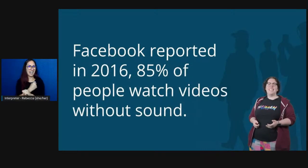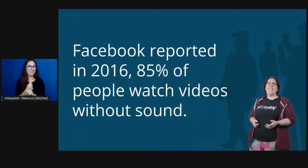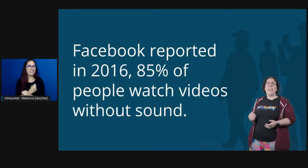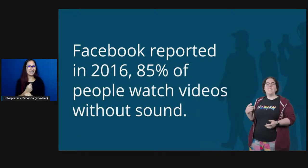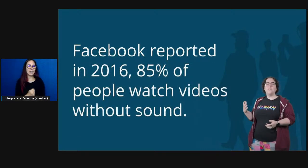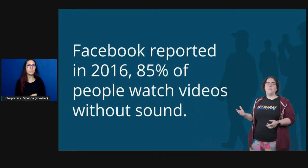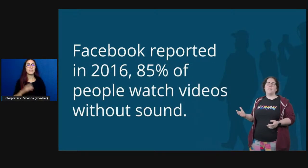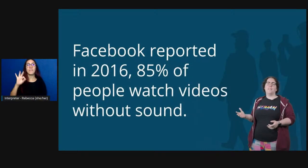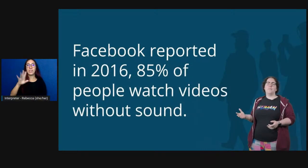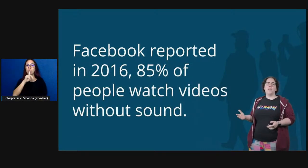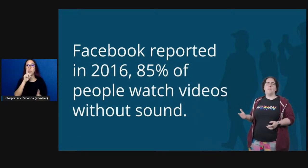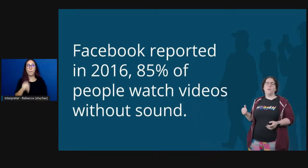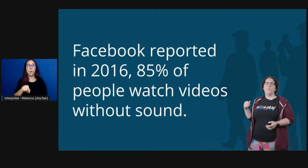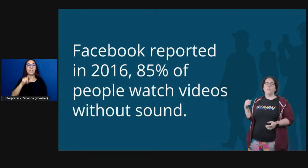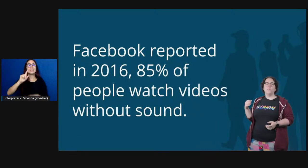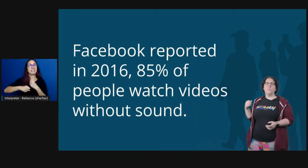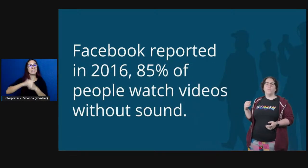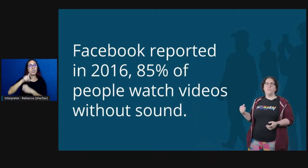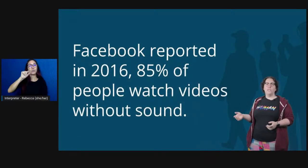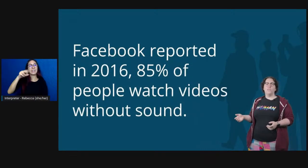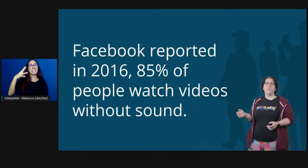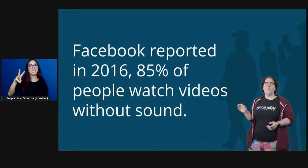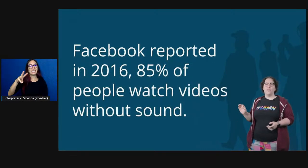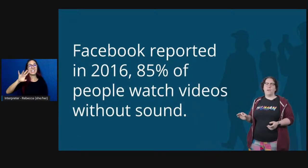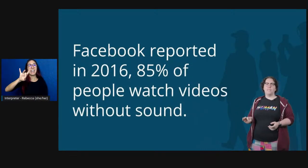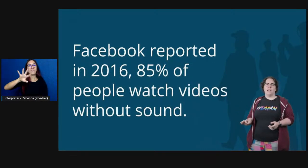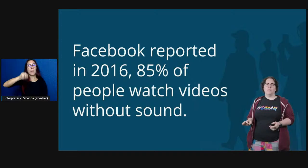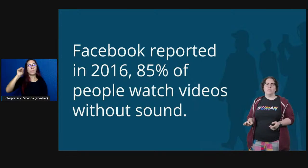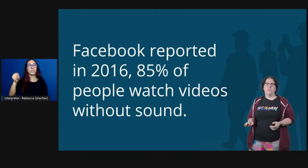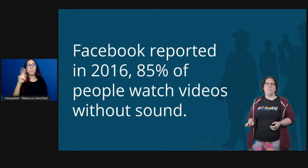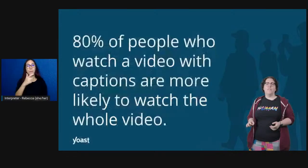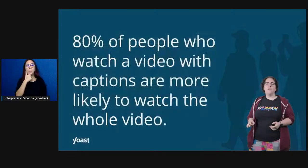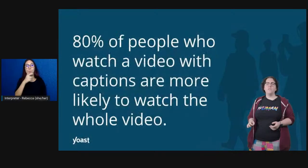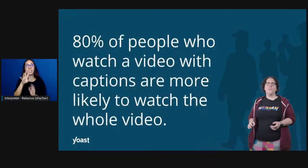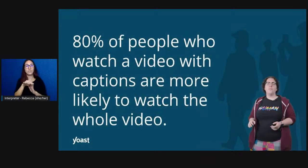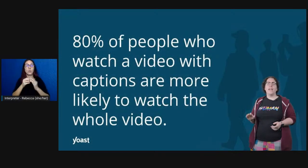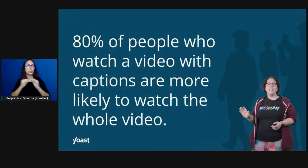if you make your site more accessible . We all love stats.